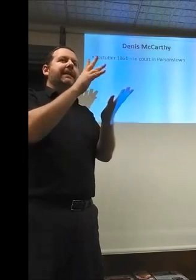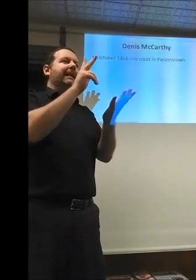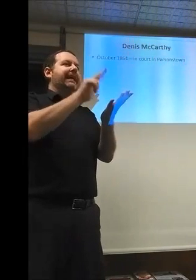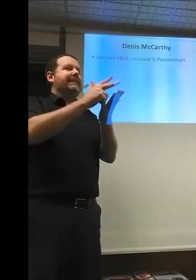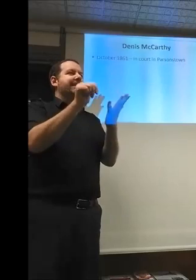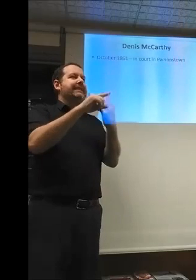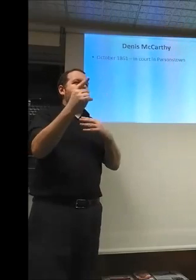drunk.